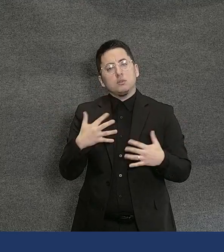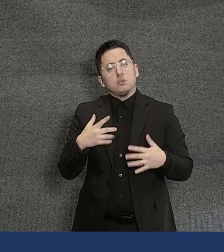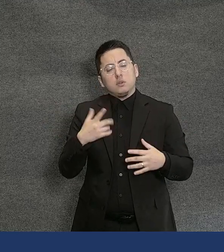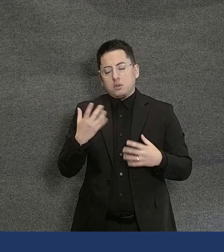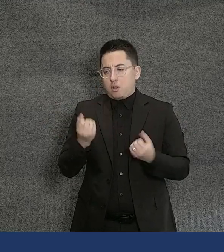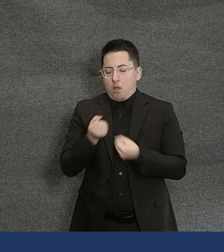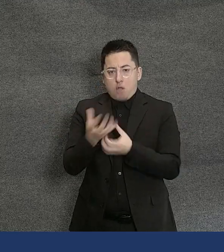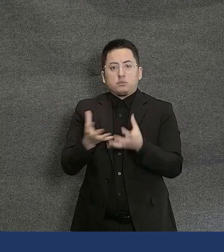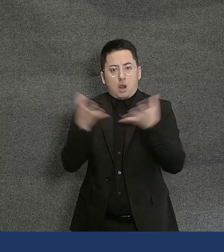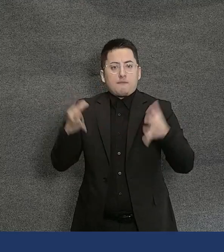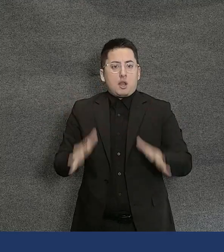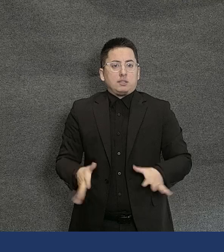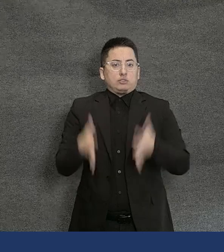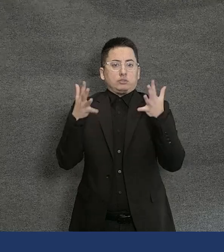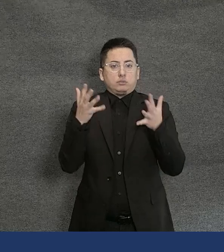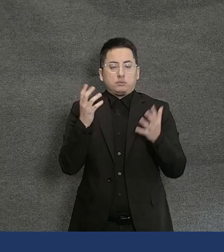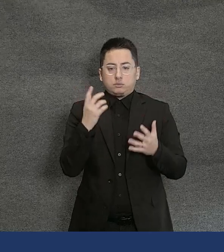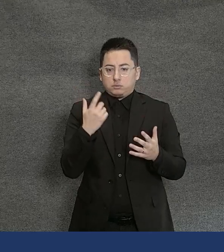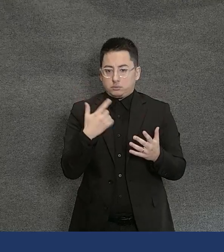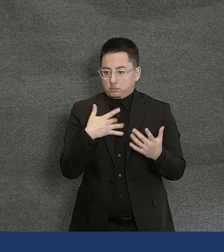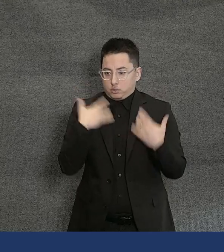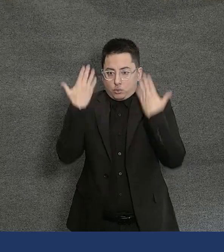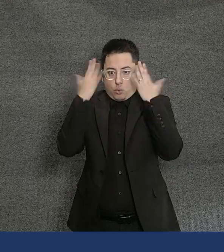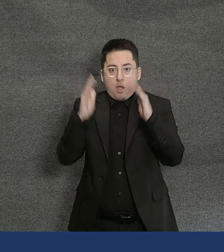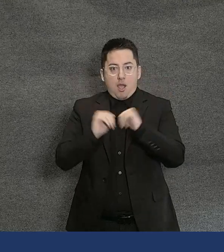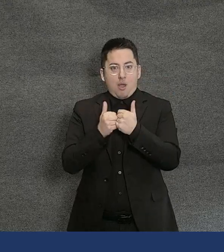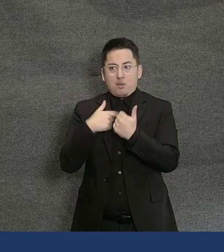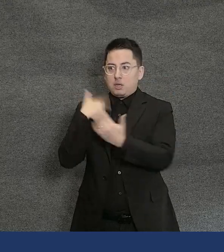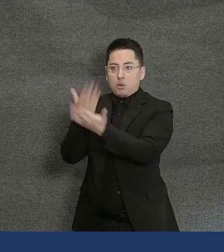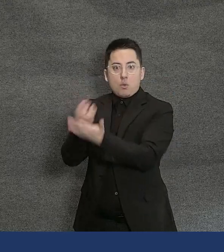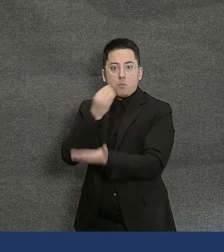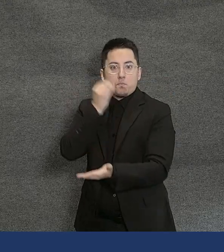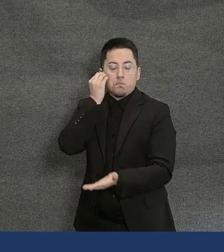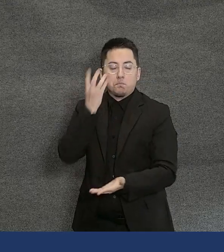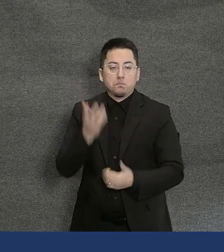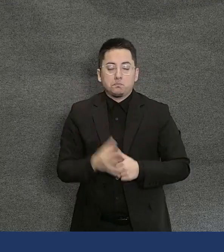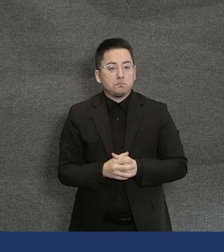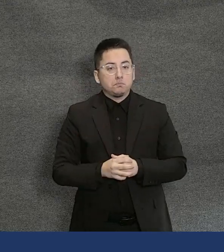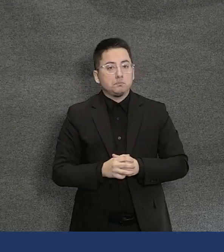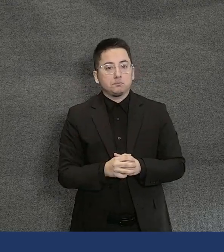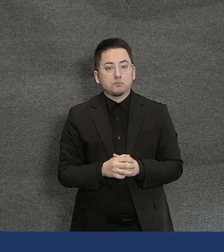not knowing how I would get home because there was no options.